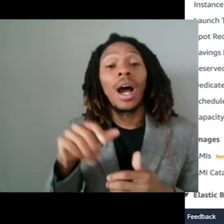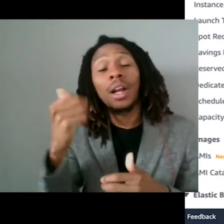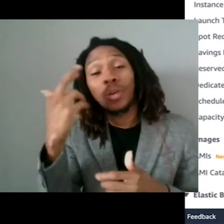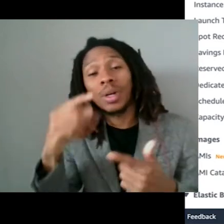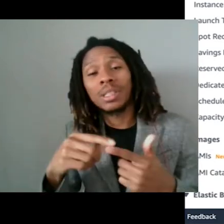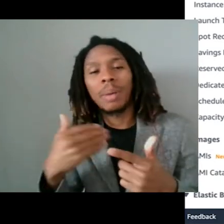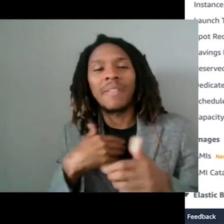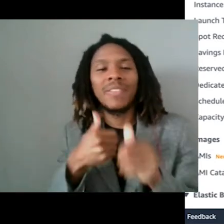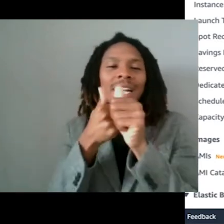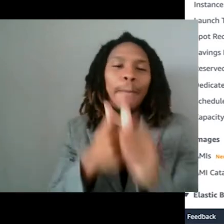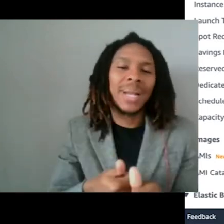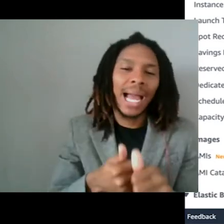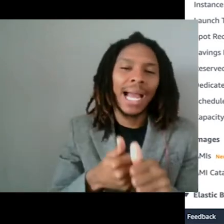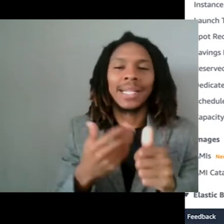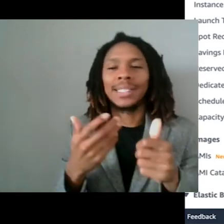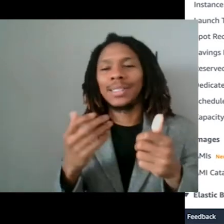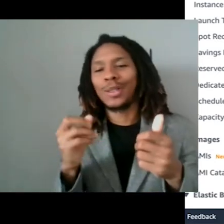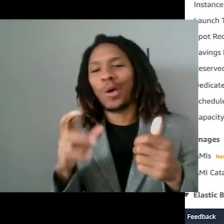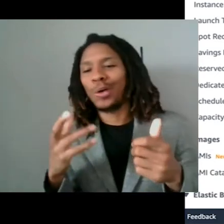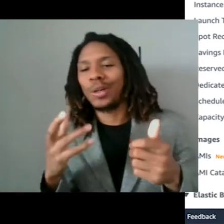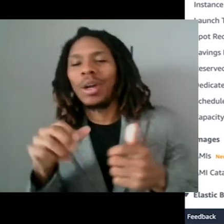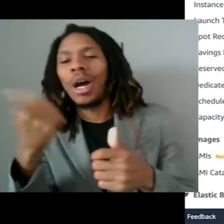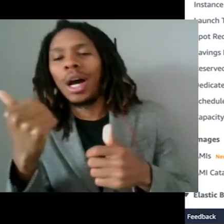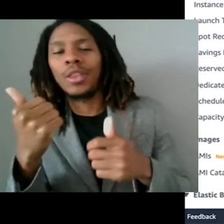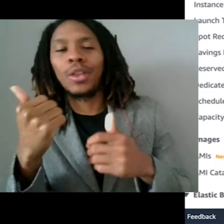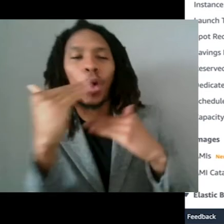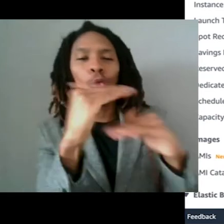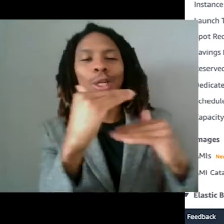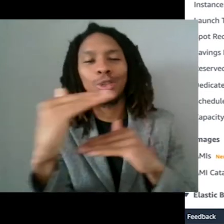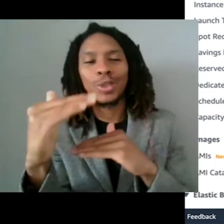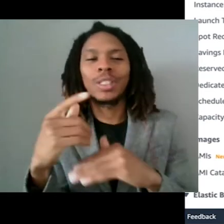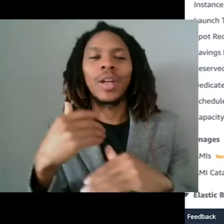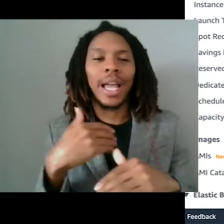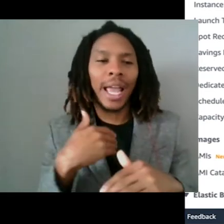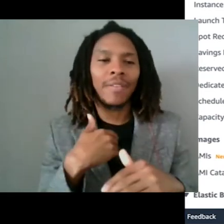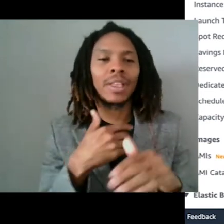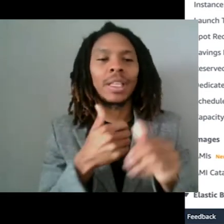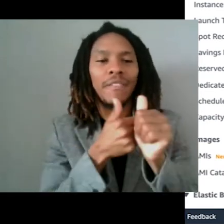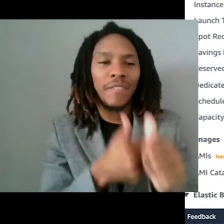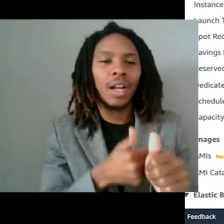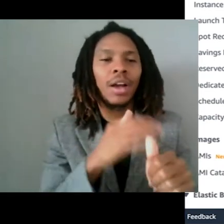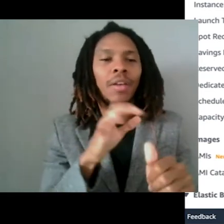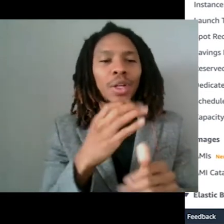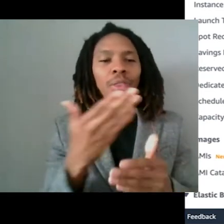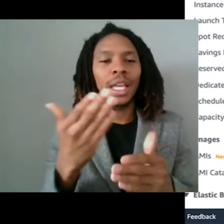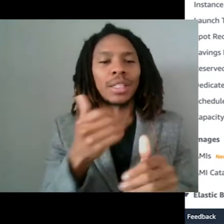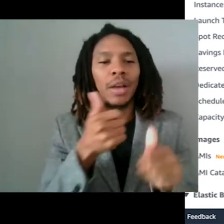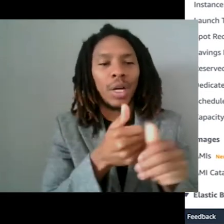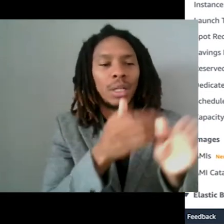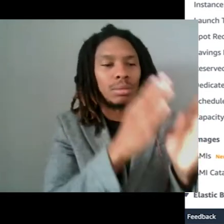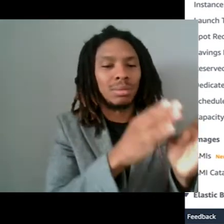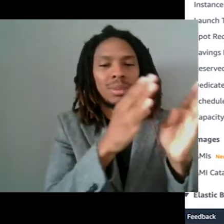or other restrictions that you have to do things in a certain manner and so you have to ensure that everything